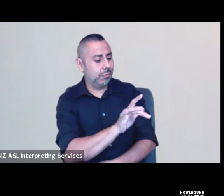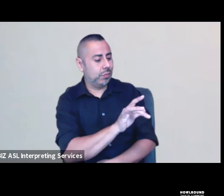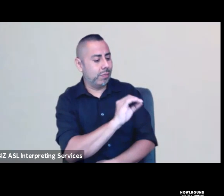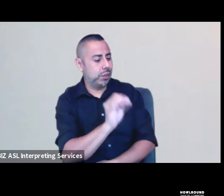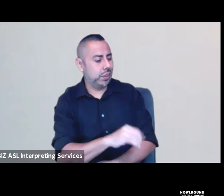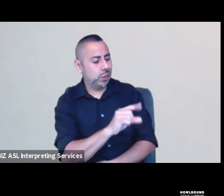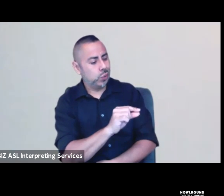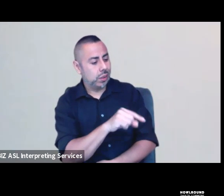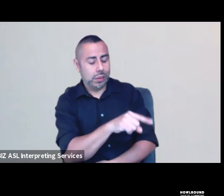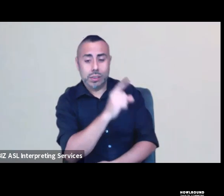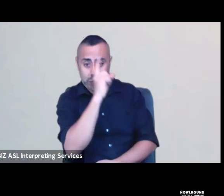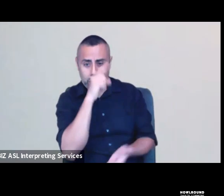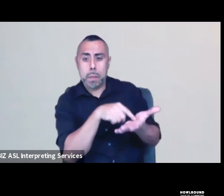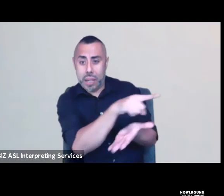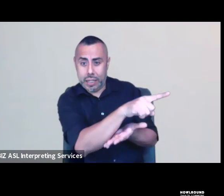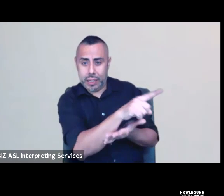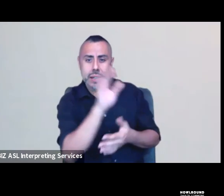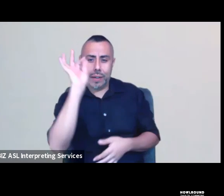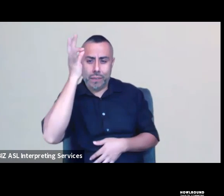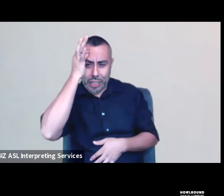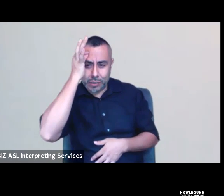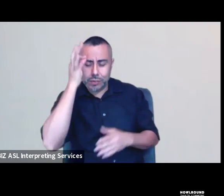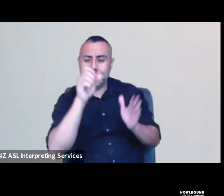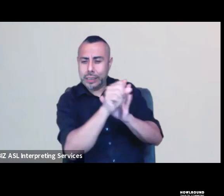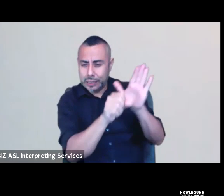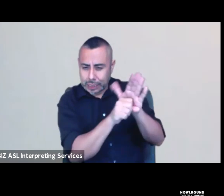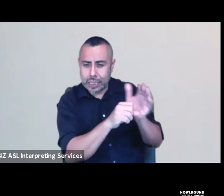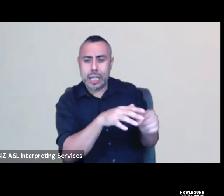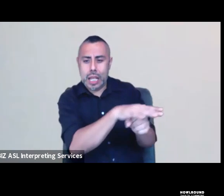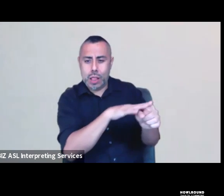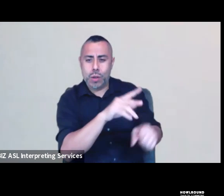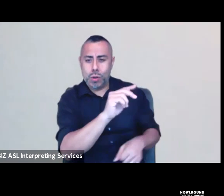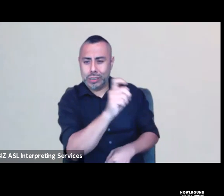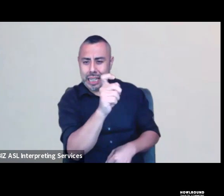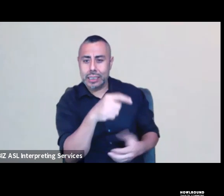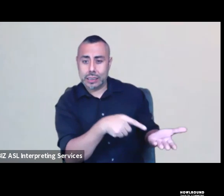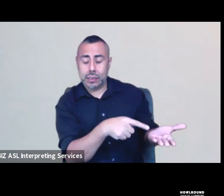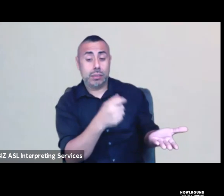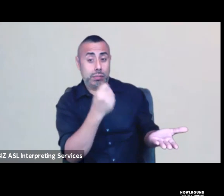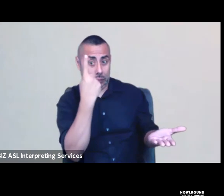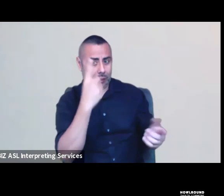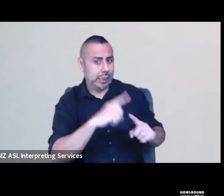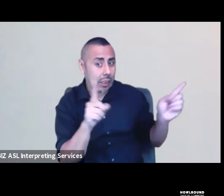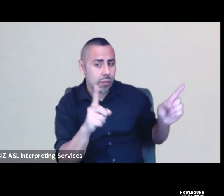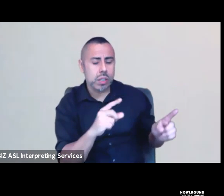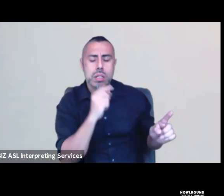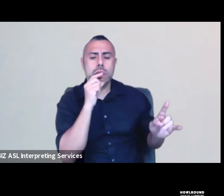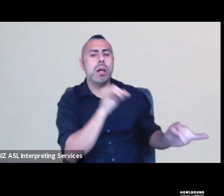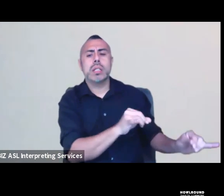And that those taxes are not the same as paying into unemployment or paying into the disability fund